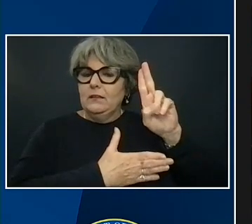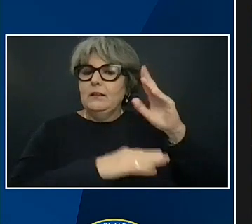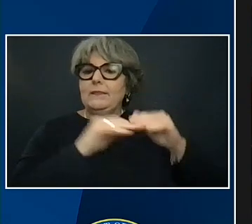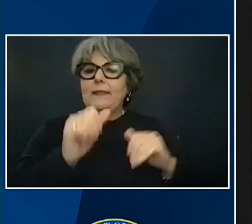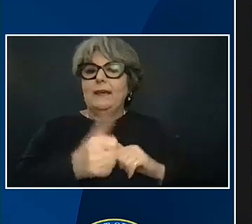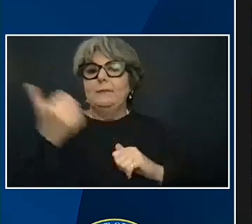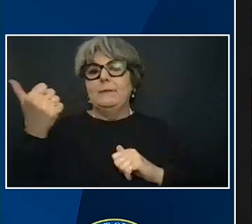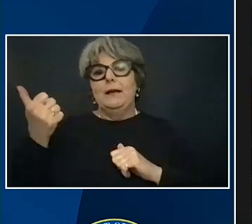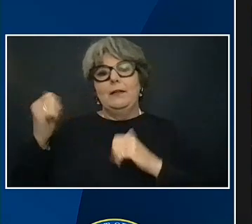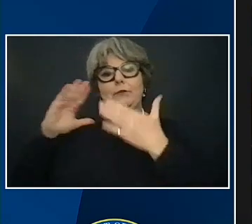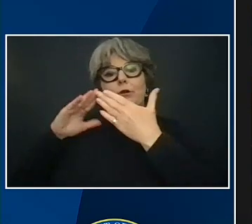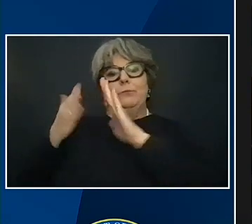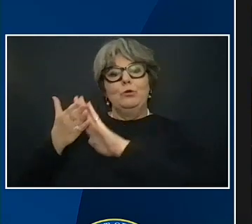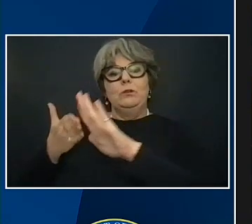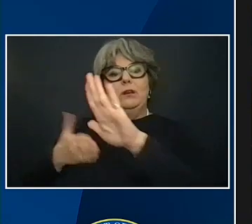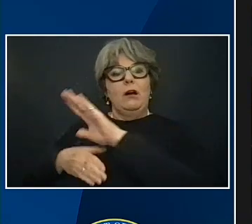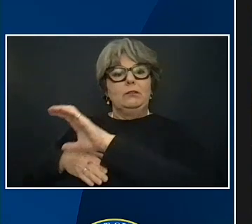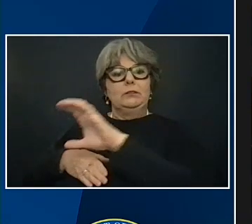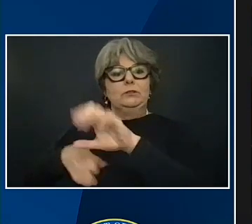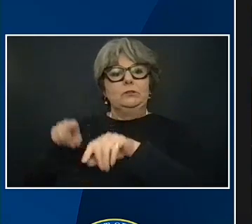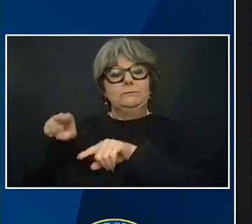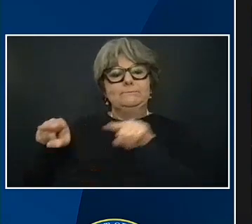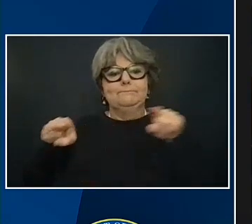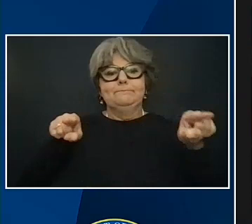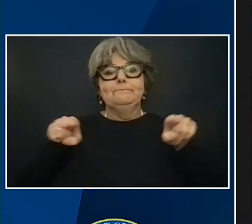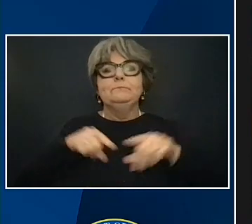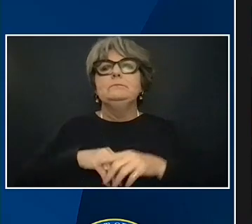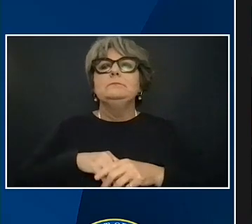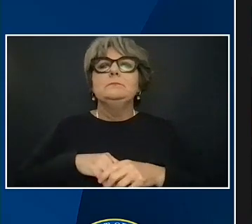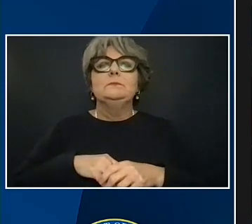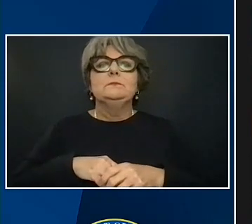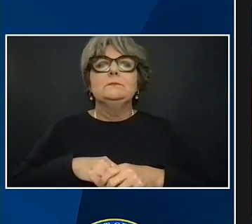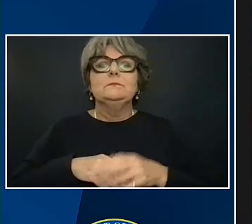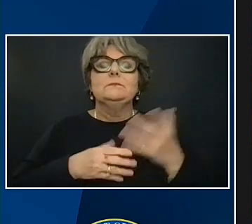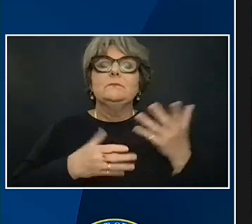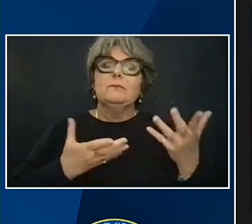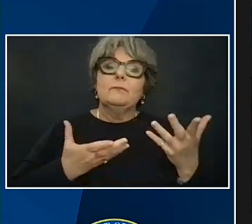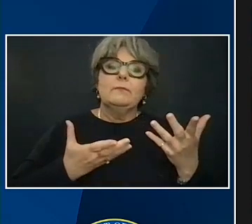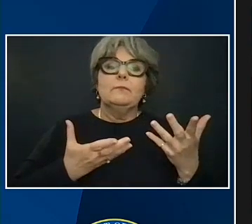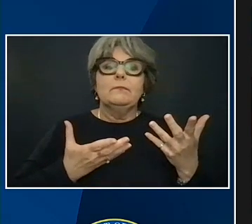college. So that's pretty much what I have